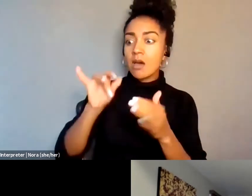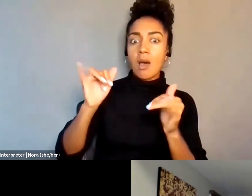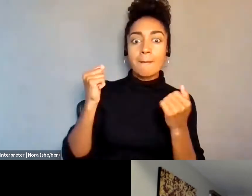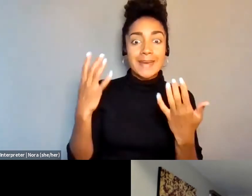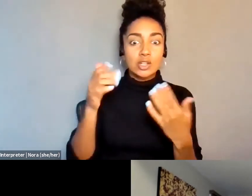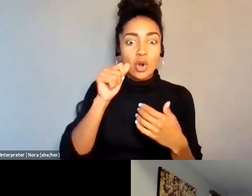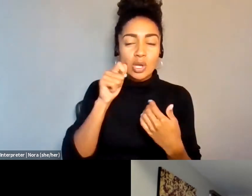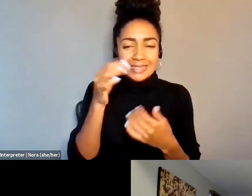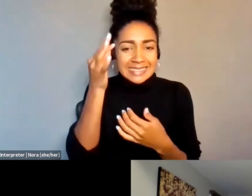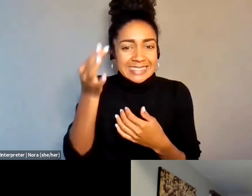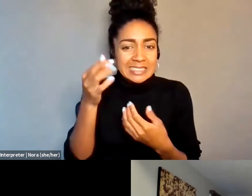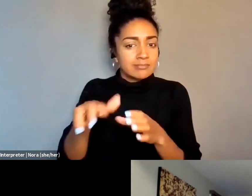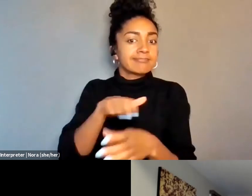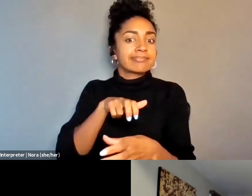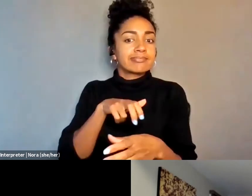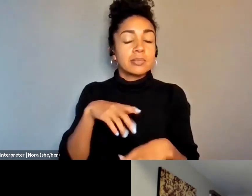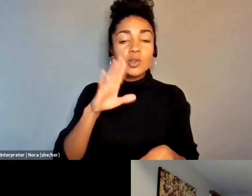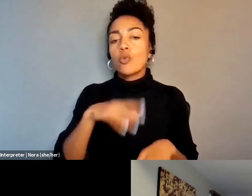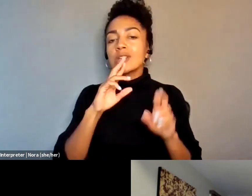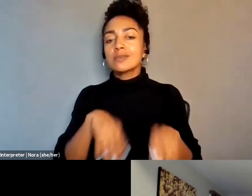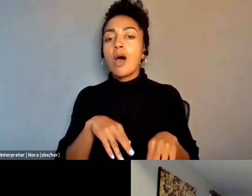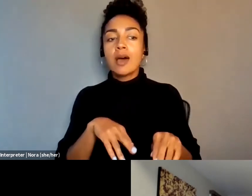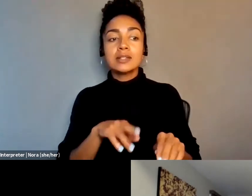returning